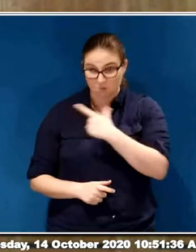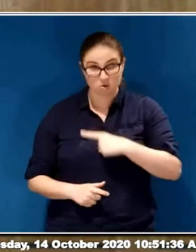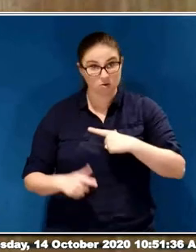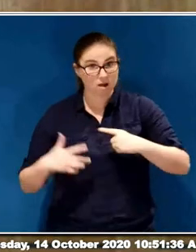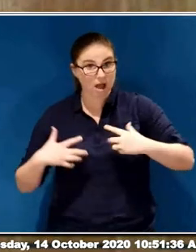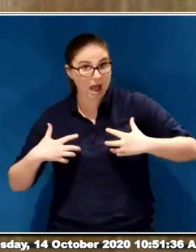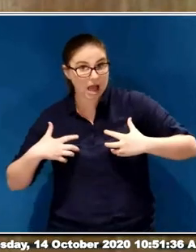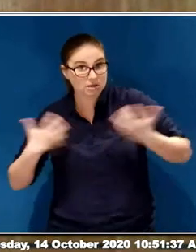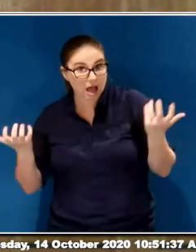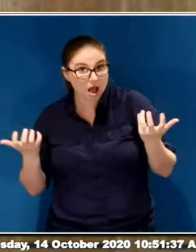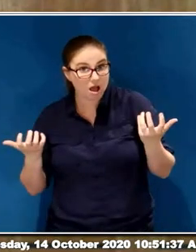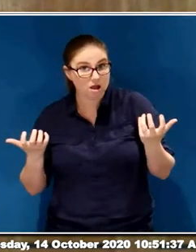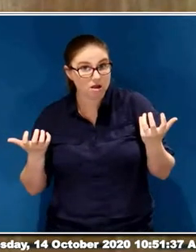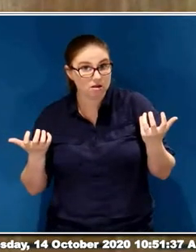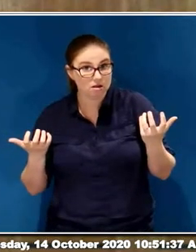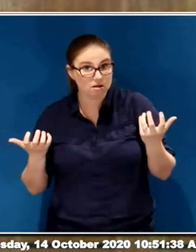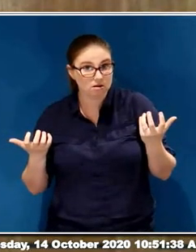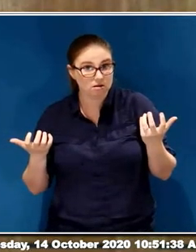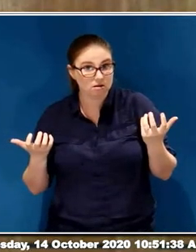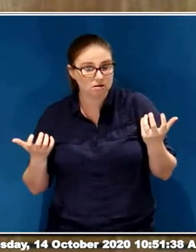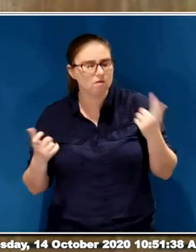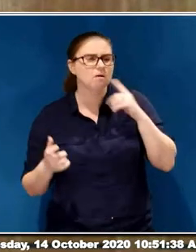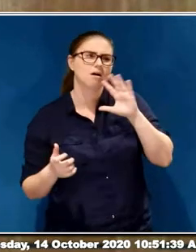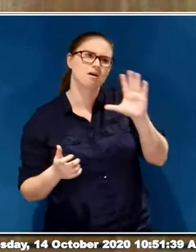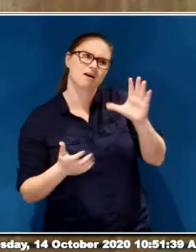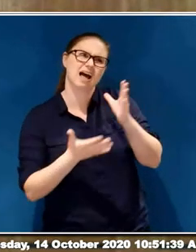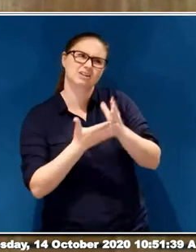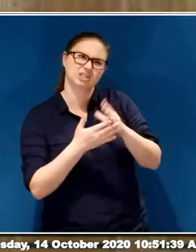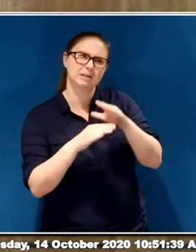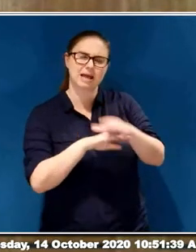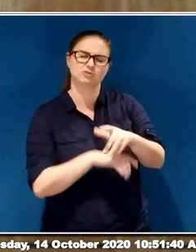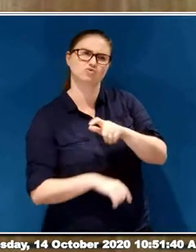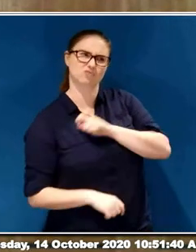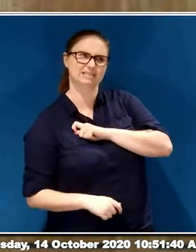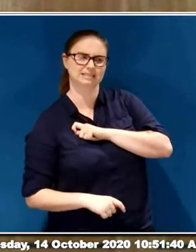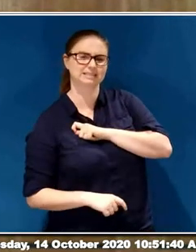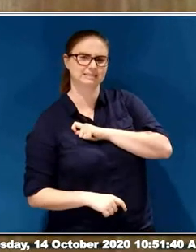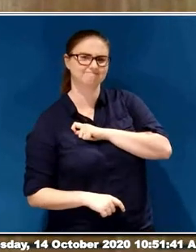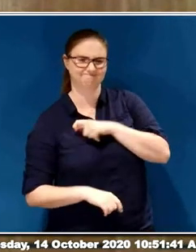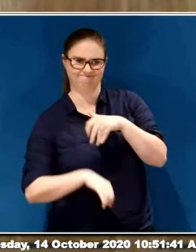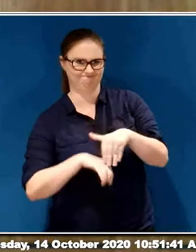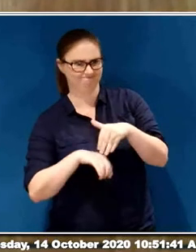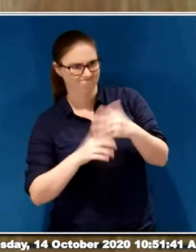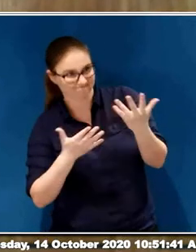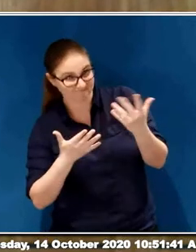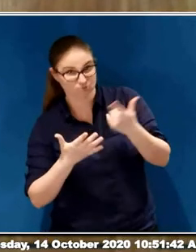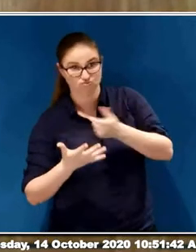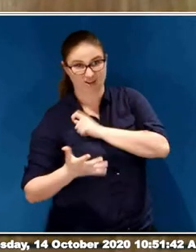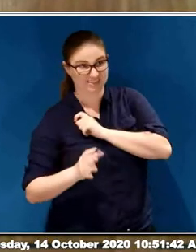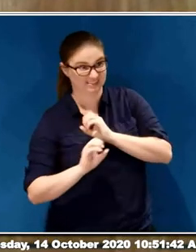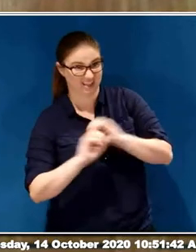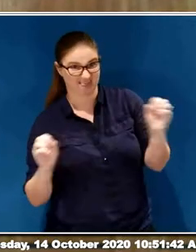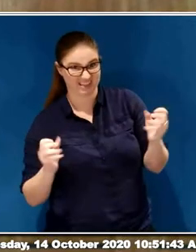An element of trust, actually. So, you felt that maybe --- I could trust her and then she ruined it. You felt that she broke your trust -- Yep.